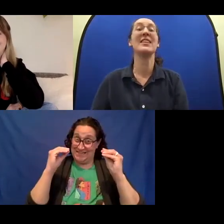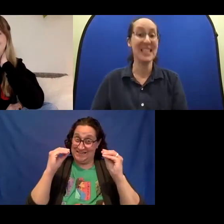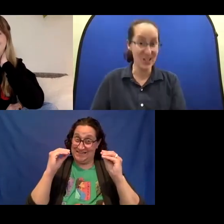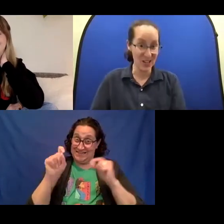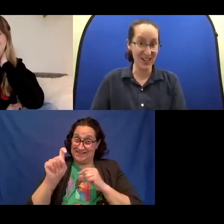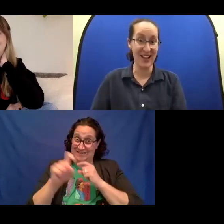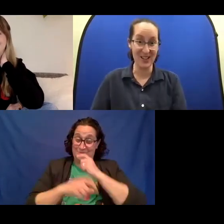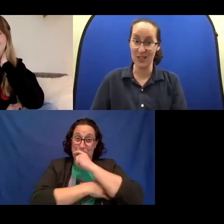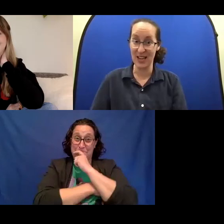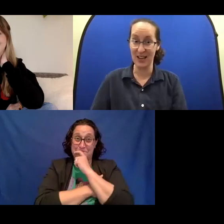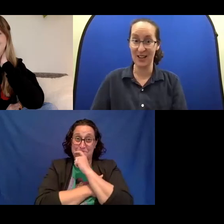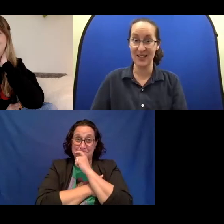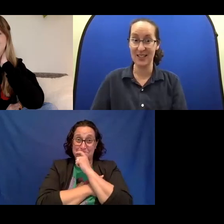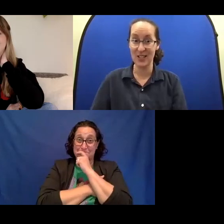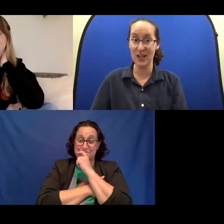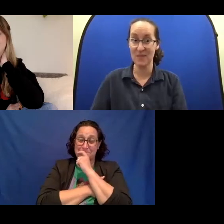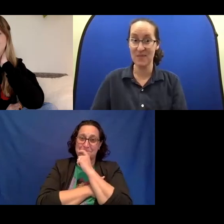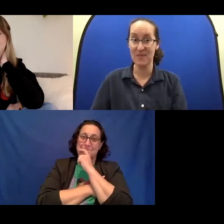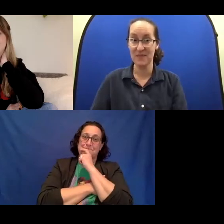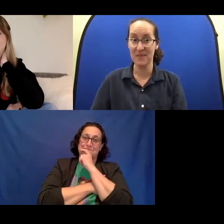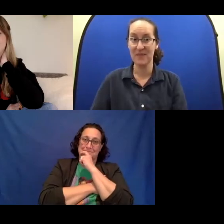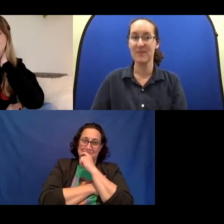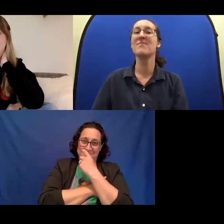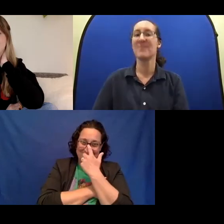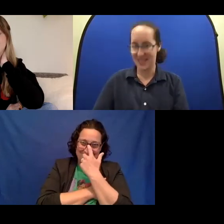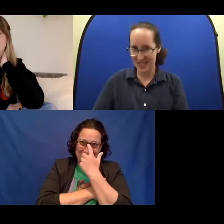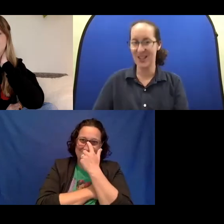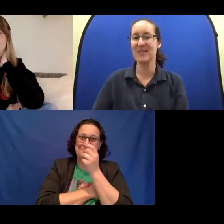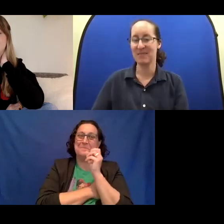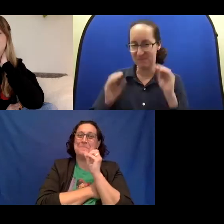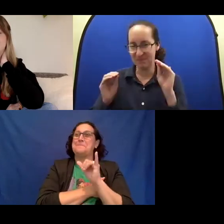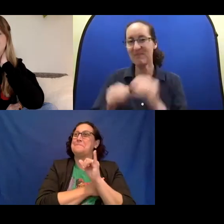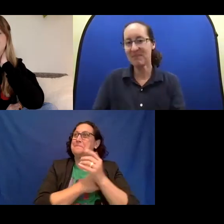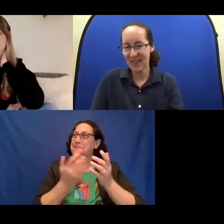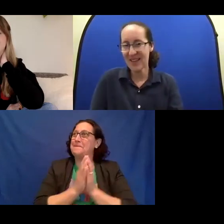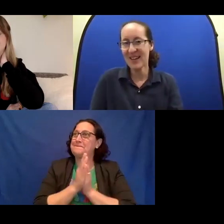Teaching a class or taking a class? [Teaching]